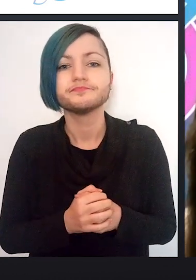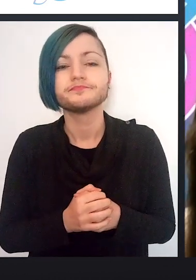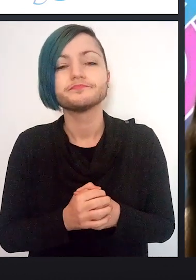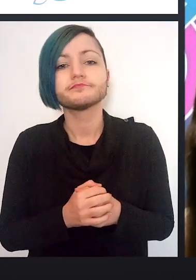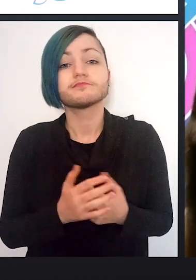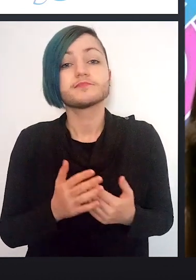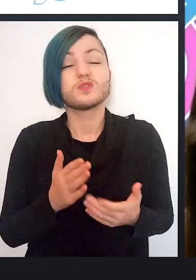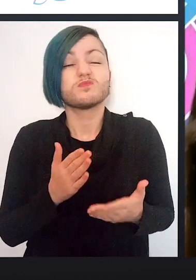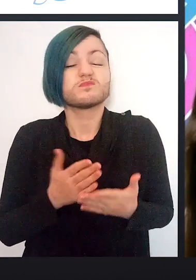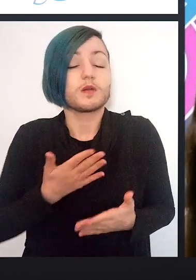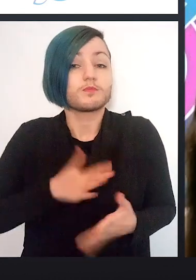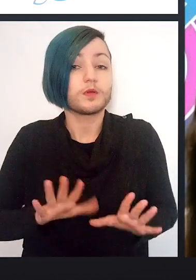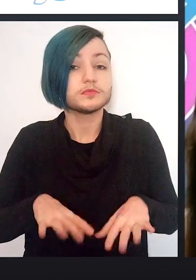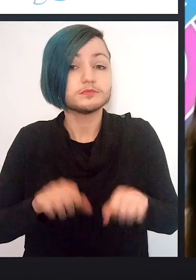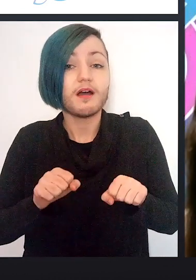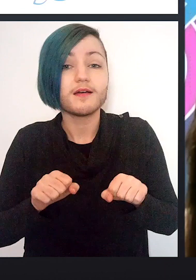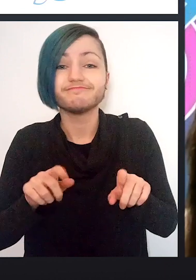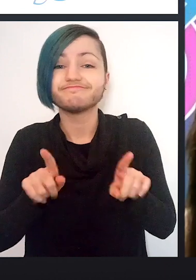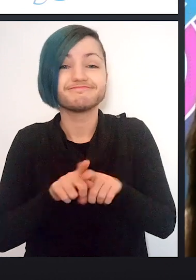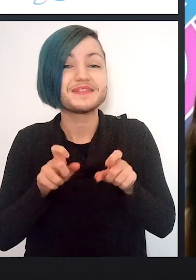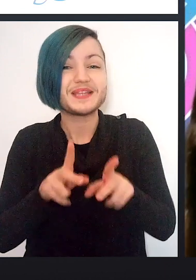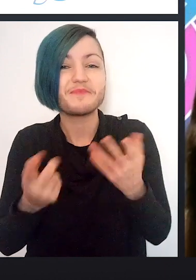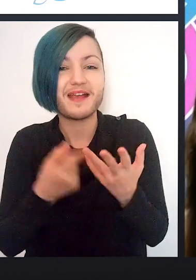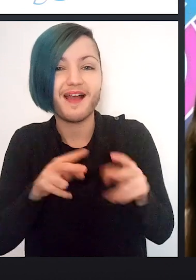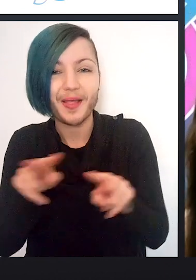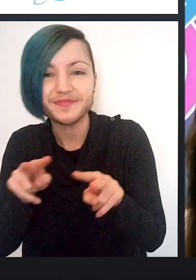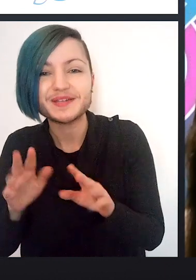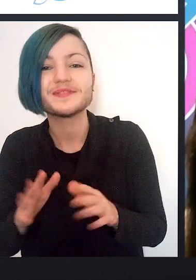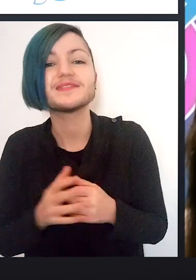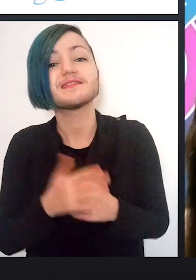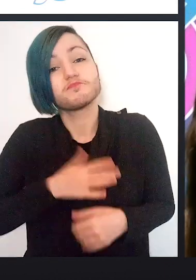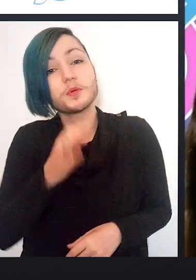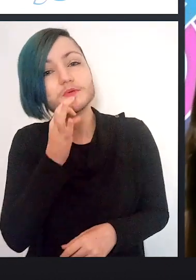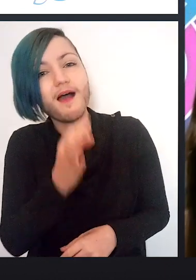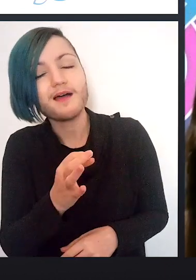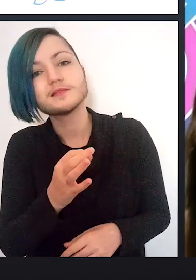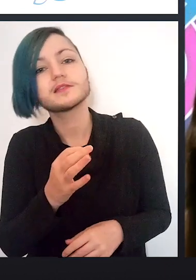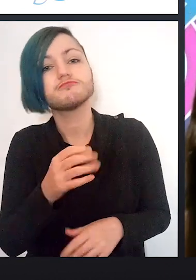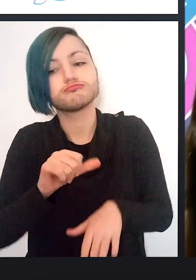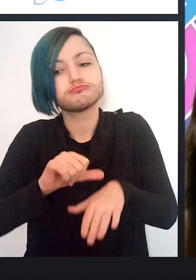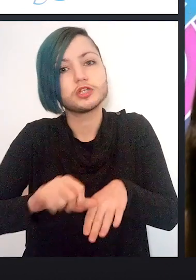I'd like to start as I have in the other film that I made by asking you what did you have,